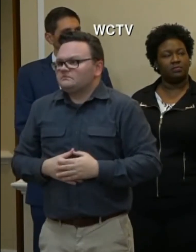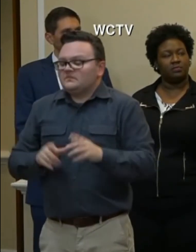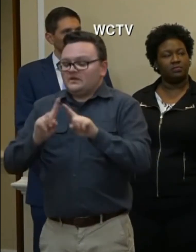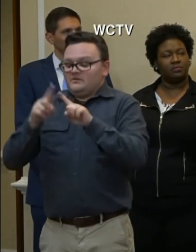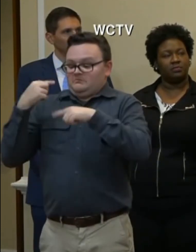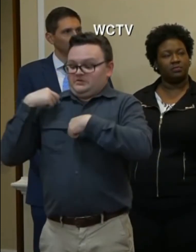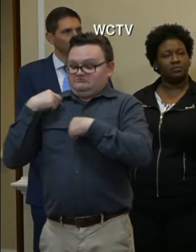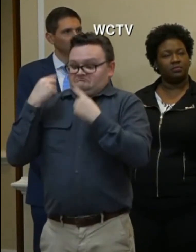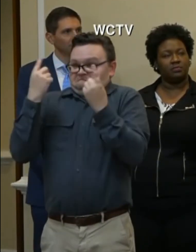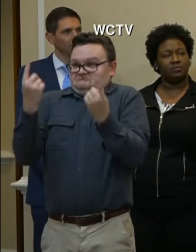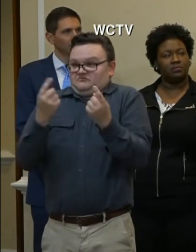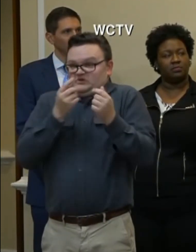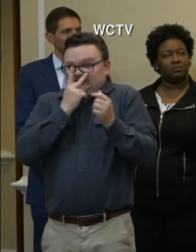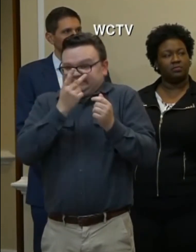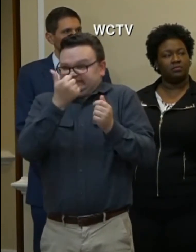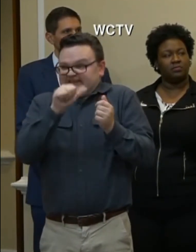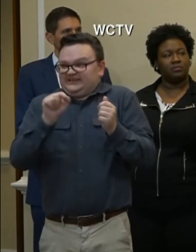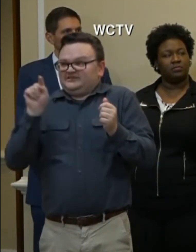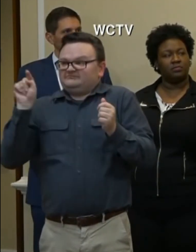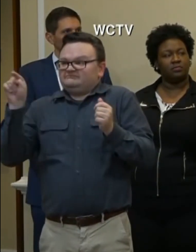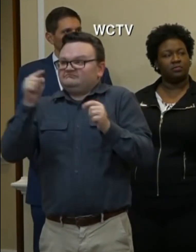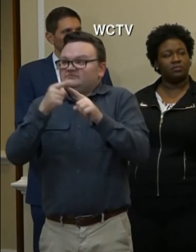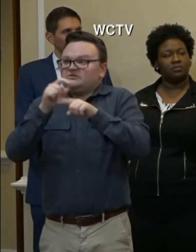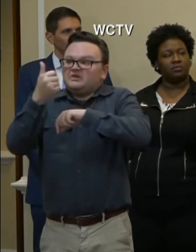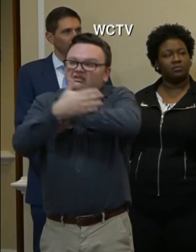come in from any of these countries there's been in contact with in these